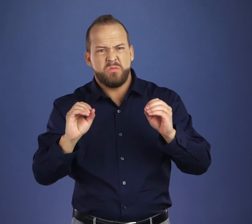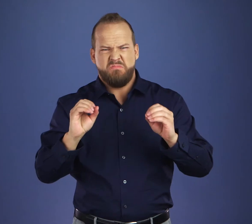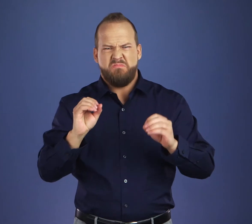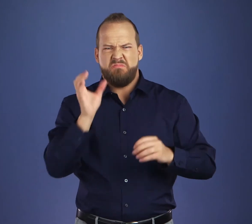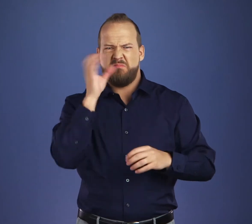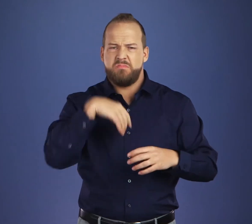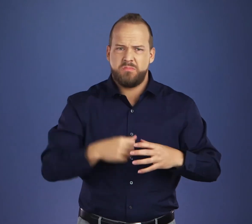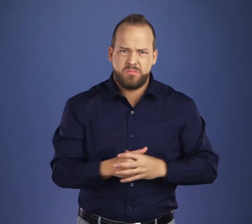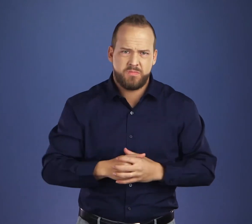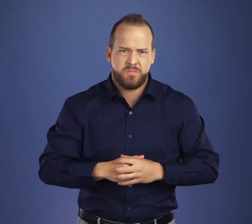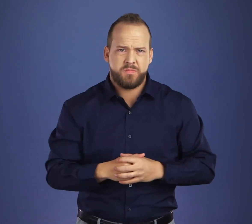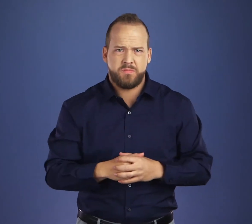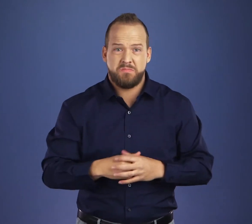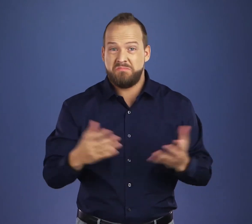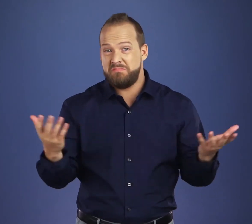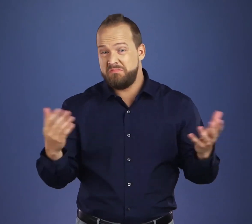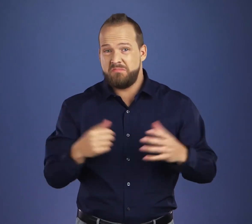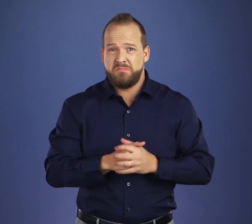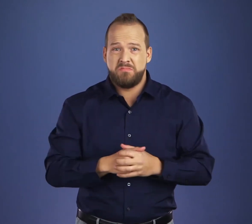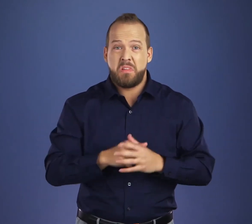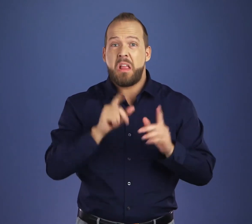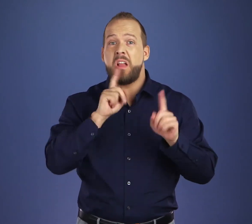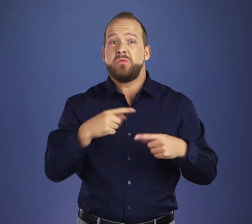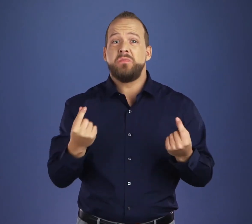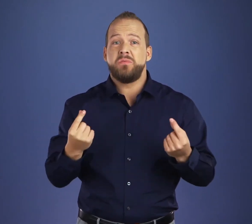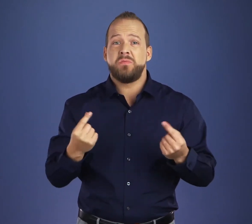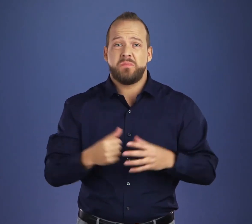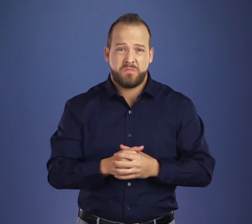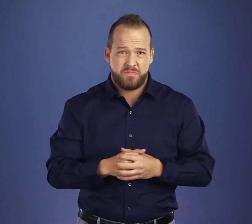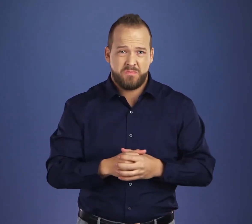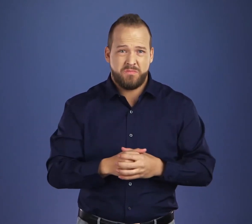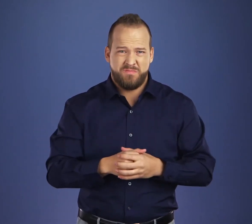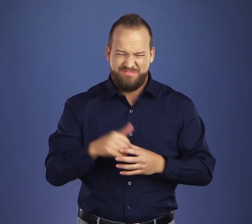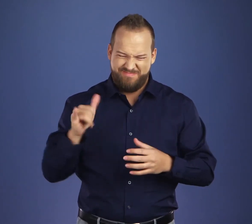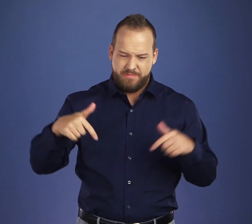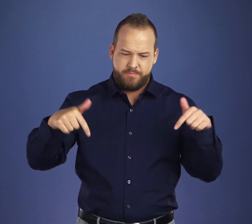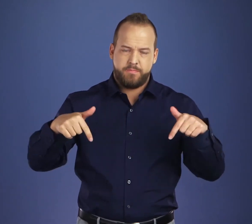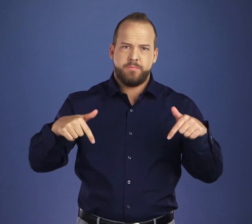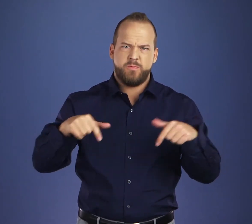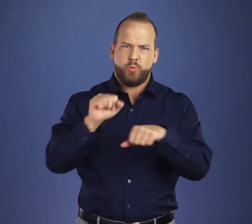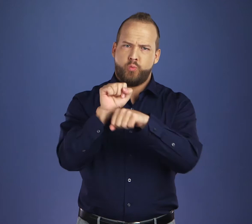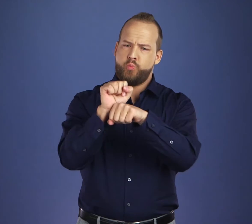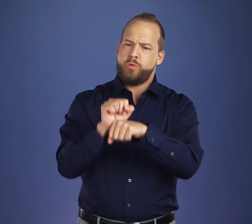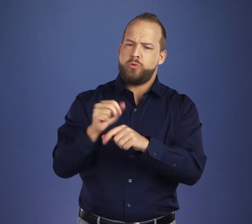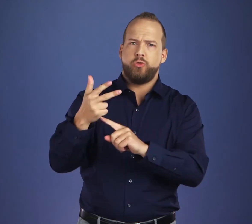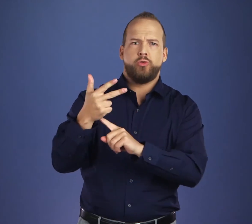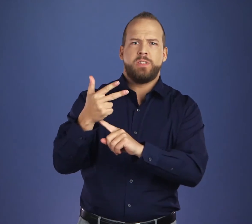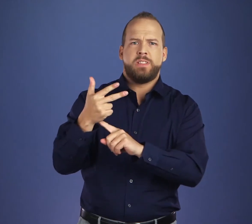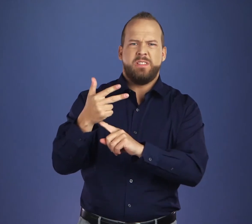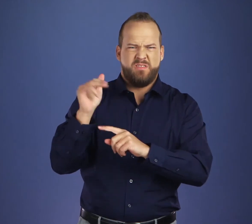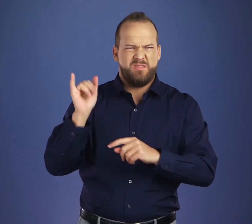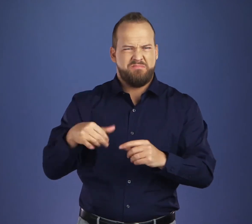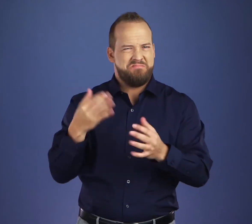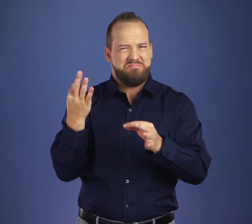believe anything, or conform to anything? The answer, now seen in Tradition Three,